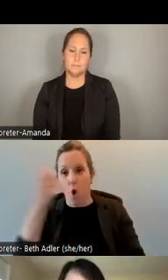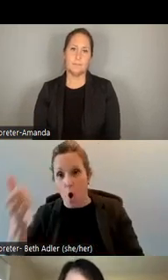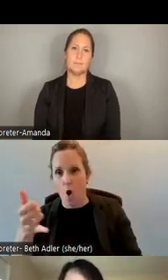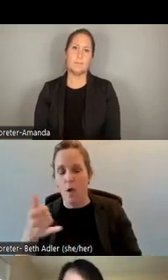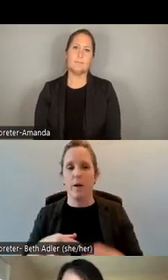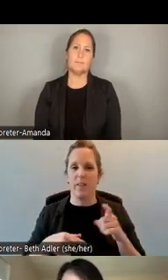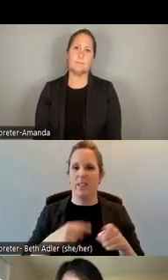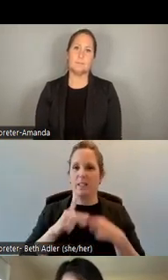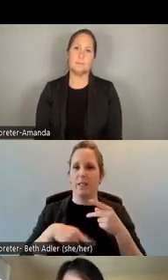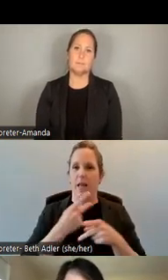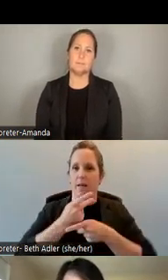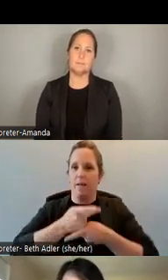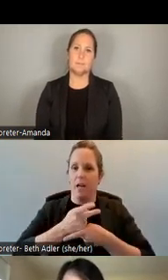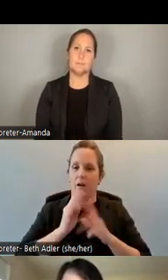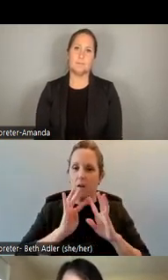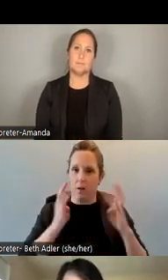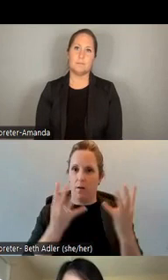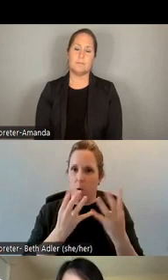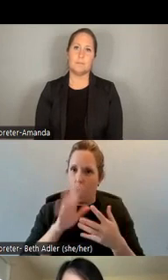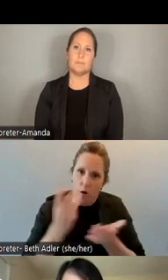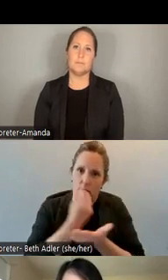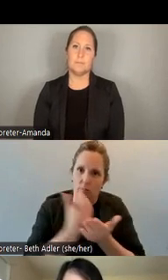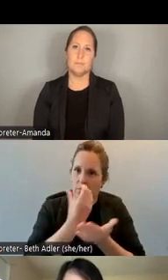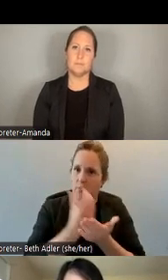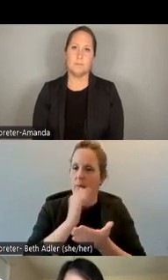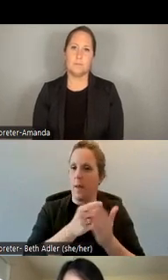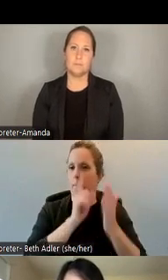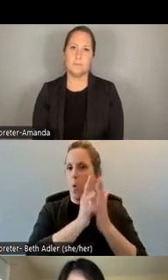model of care we can literally talk in the moment and coordinate care around patients which is